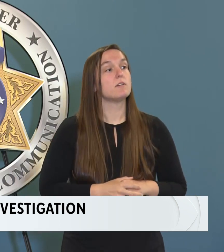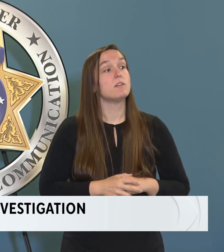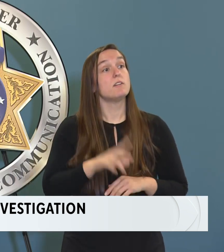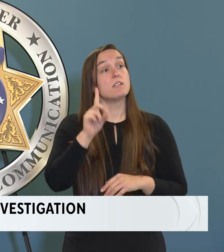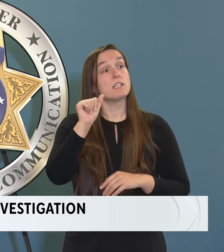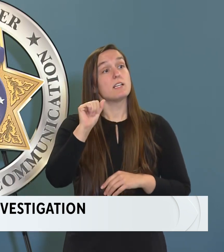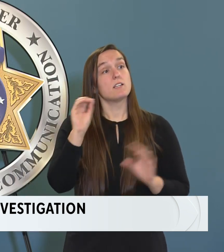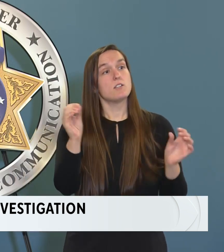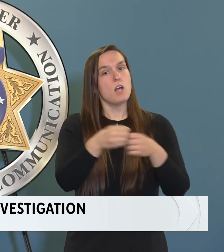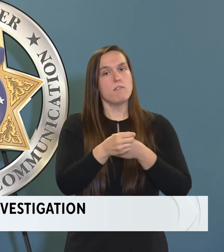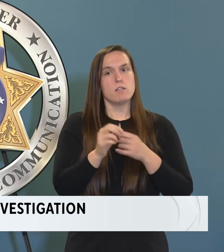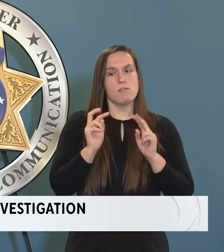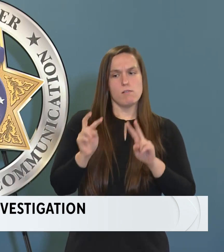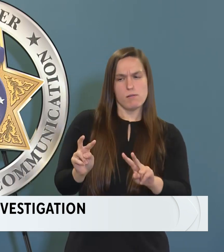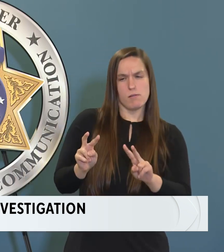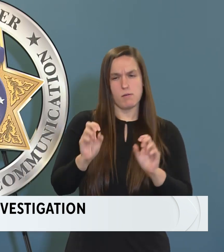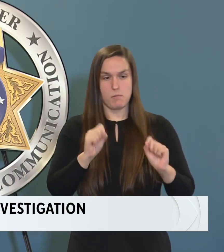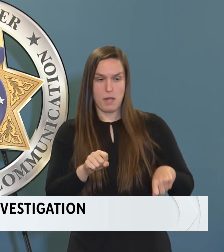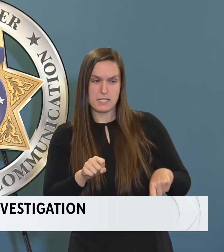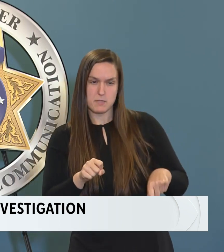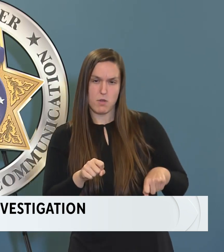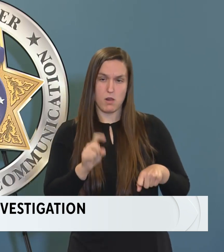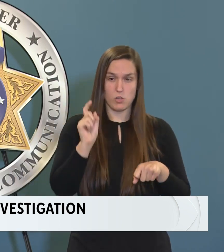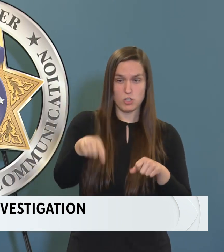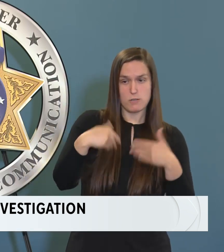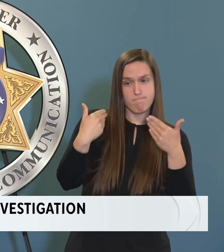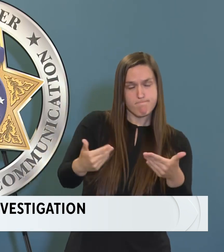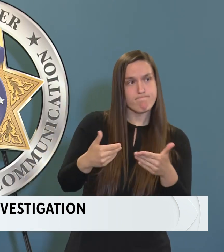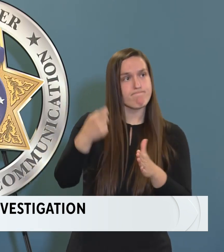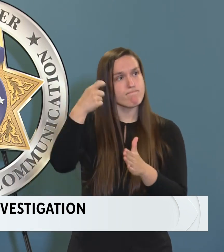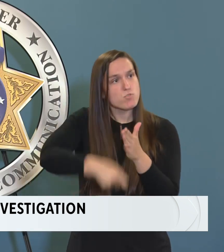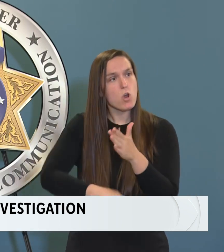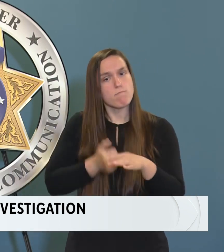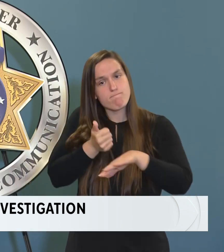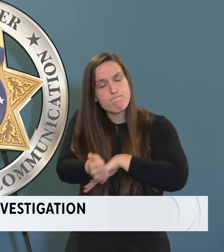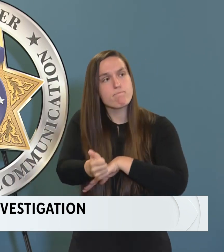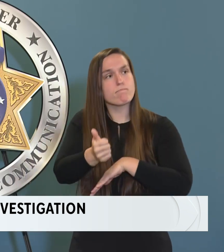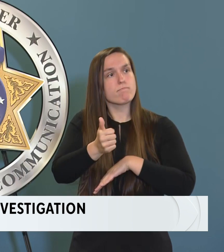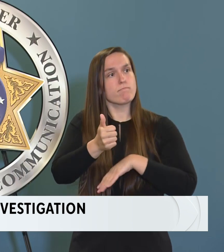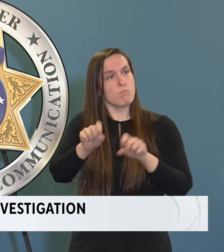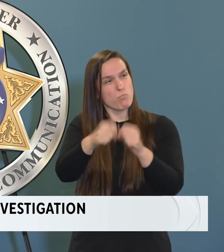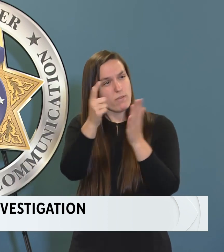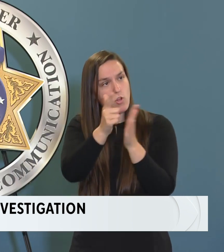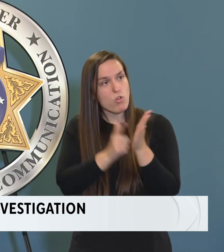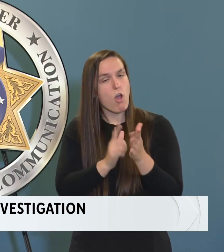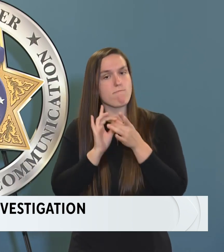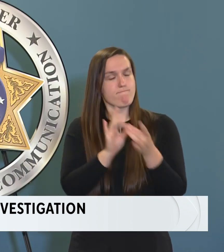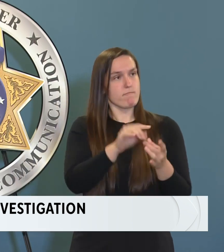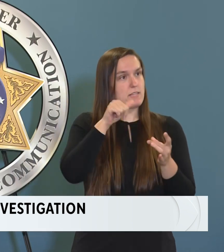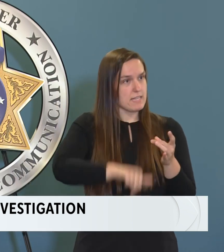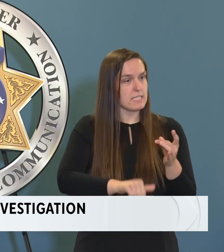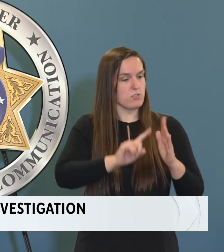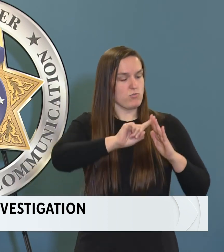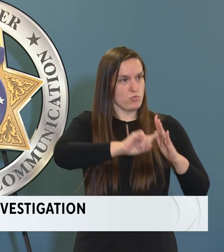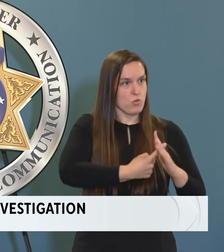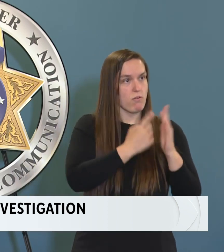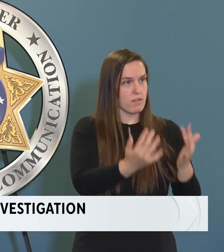CONCLUSIONS OF THE SHERIFF'S OFFICE INVESTIGATORS REACHED IN THIS CASE AND THOSE ARE SHARED IN THE SUMMARY REPORT THAT SHERIFF JOHNSON AND I PUT TOGETHER WITH HELP FROM OUR STAFF PRODIGIOUSLY THE DISTRICT ATTORNEY'S OFFICE LOOK TO SEE